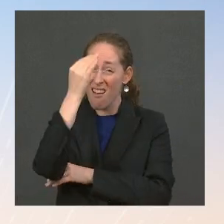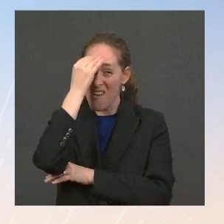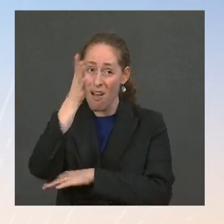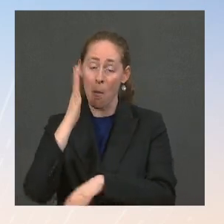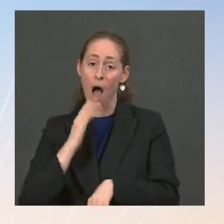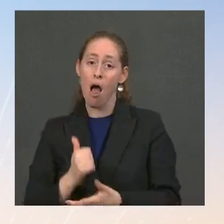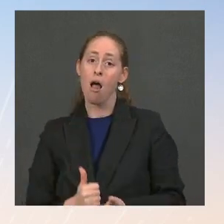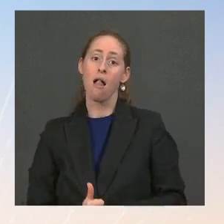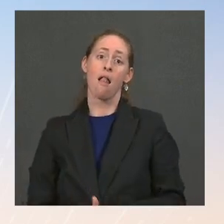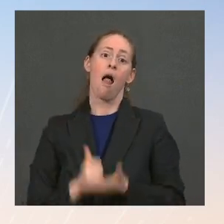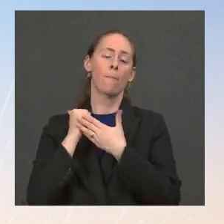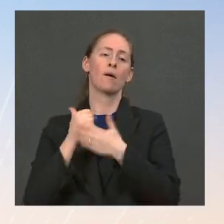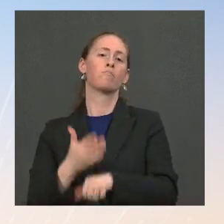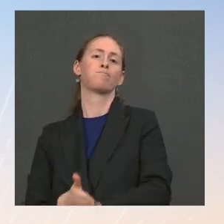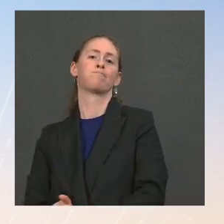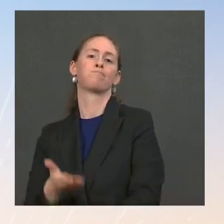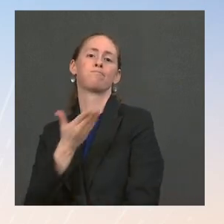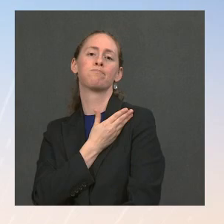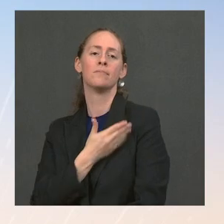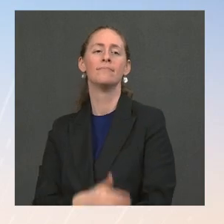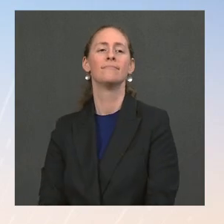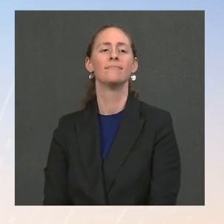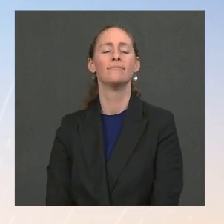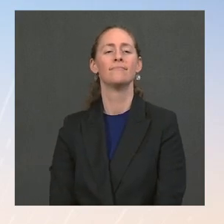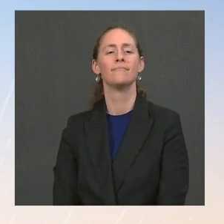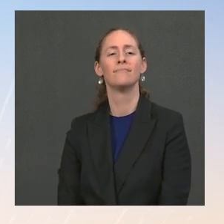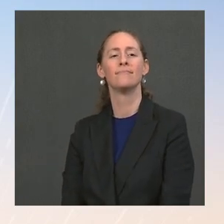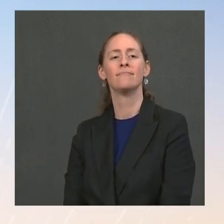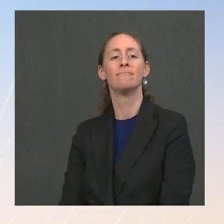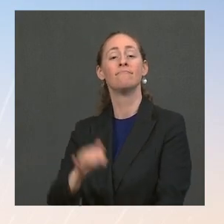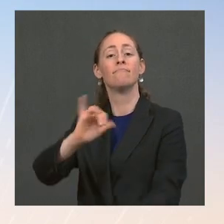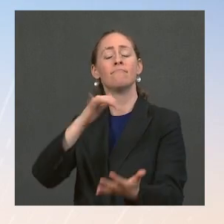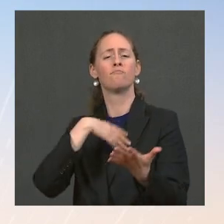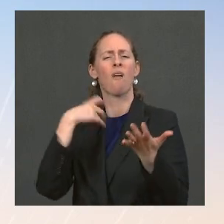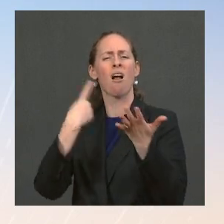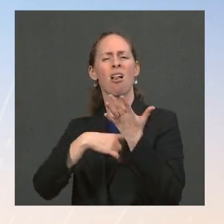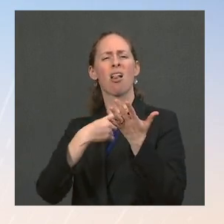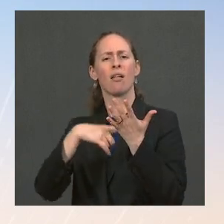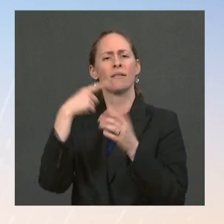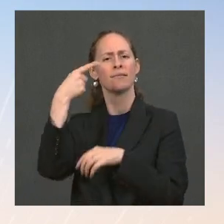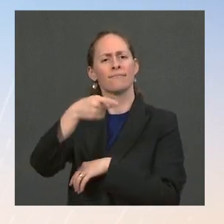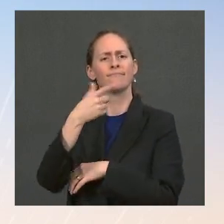I also noted food processing. This is an area also where we have seen impacts